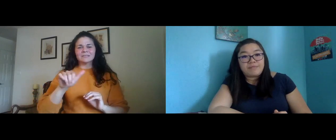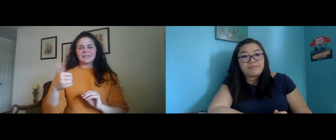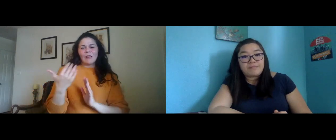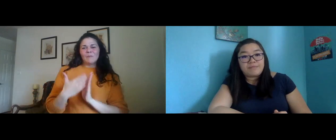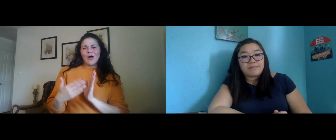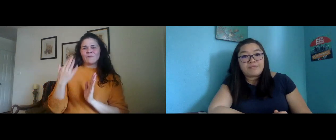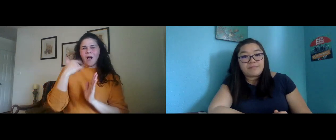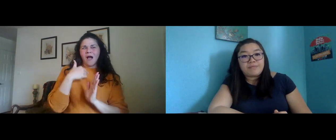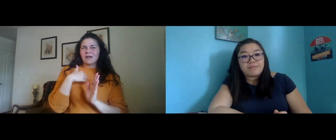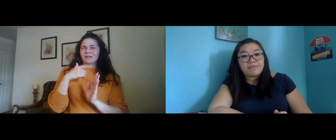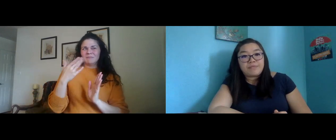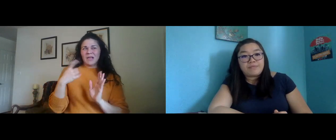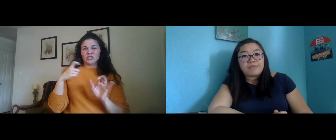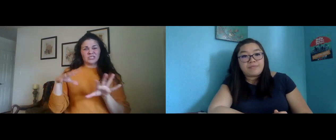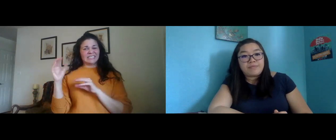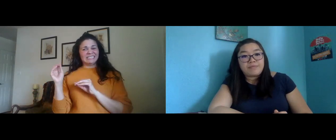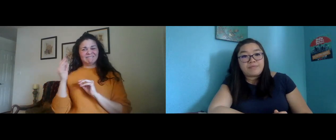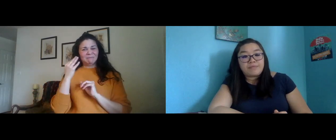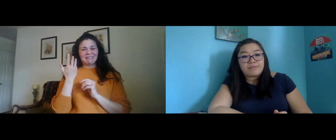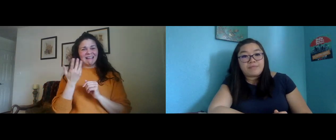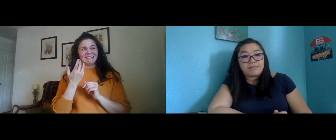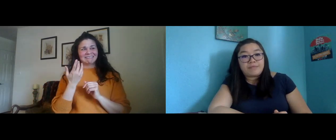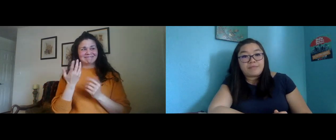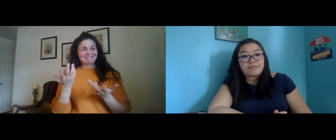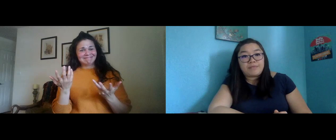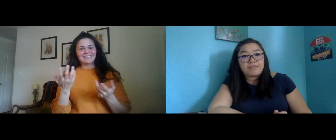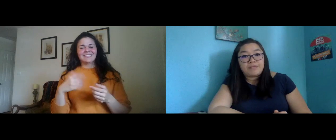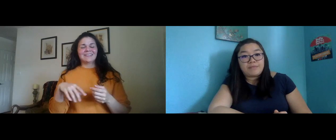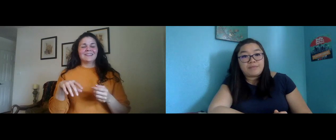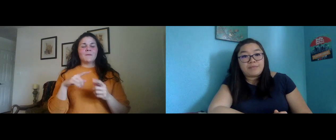That was another reason why I asked myself if I should leave this field.